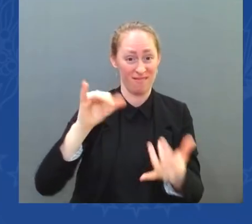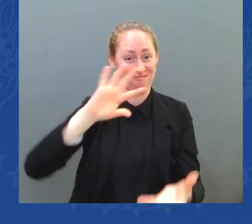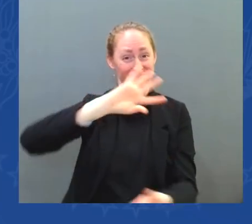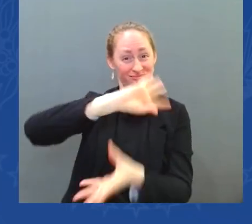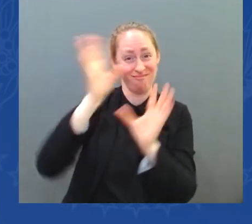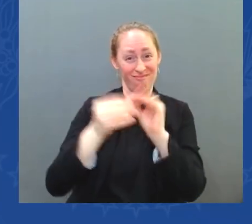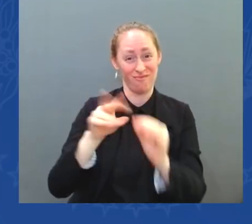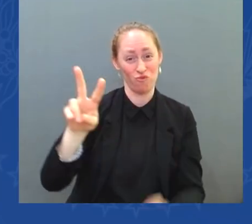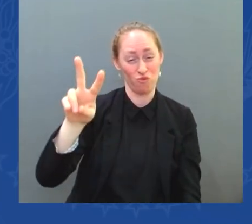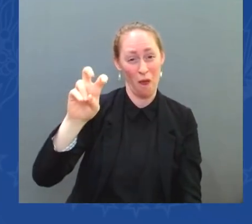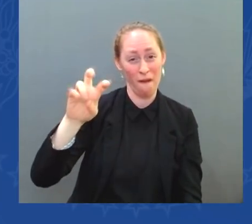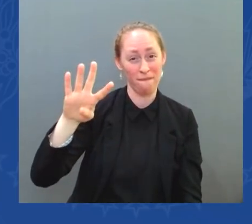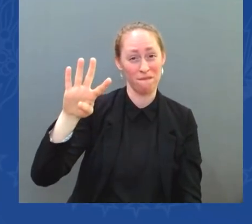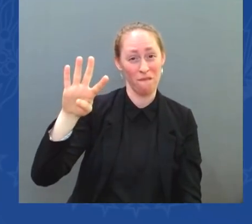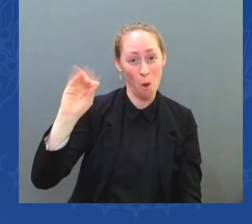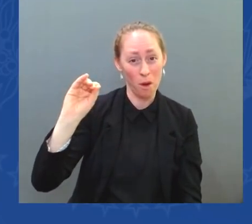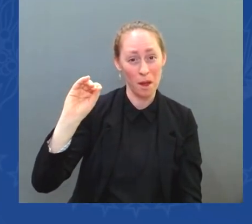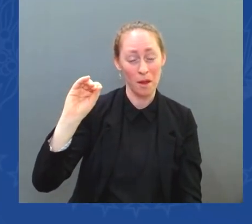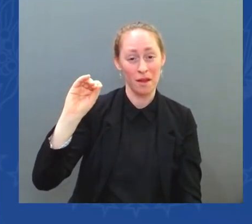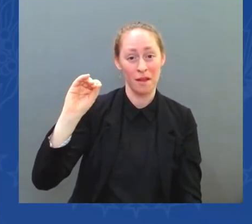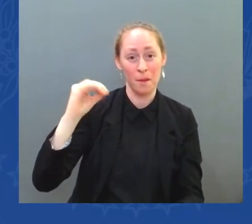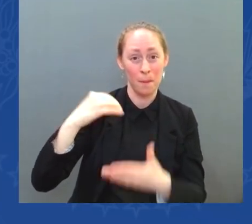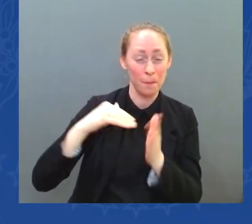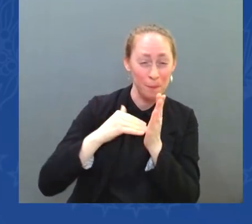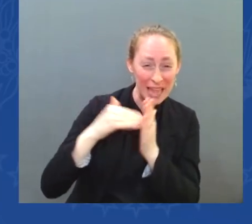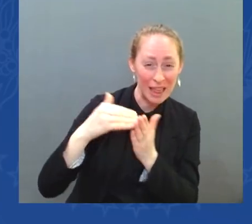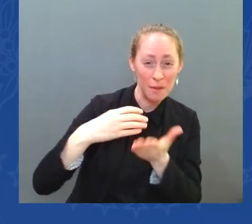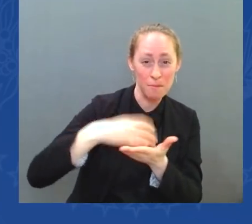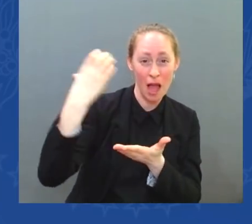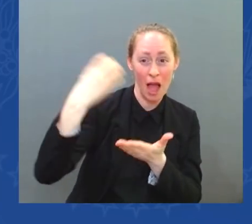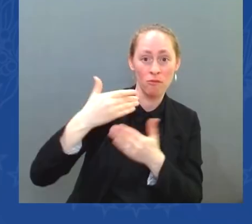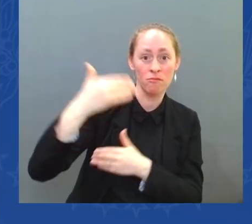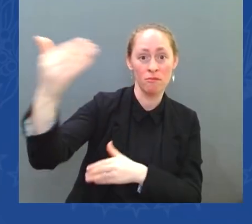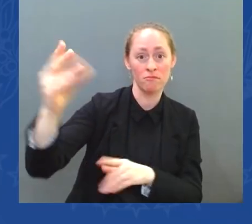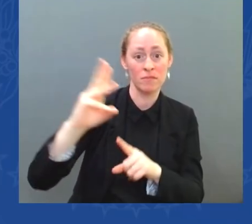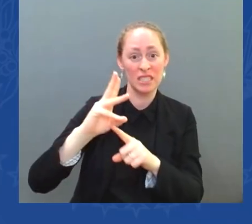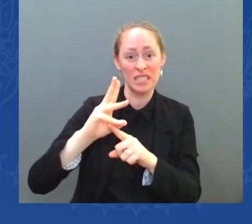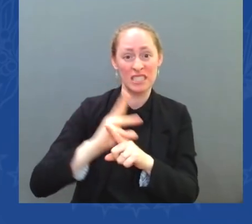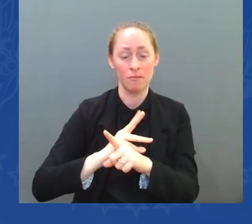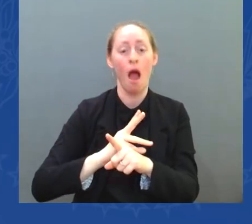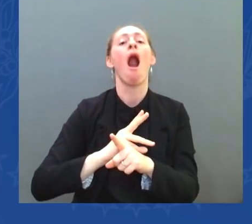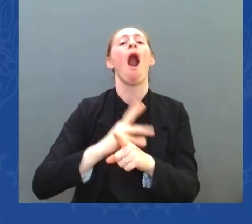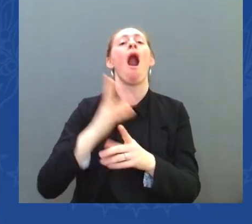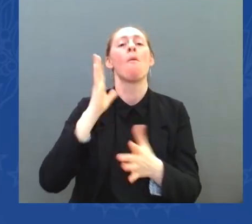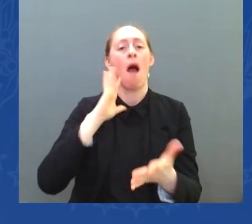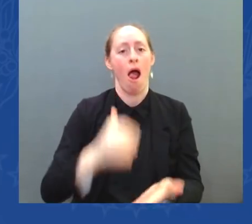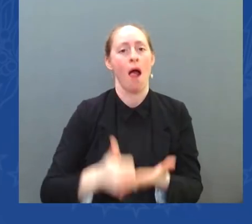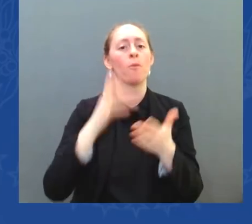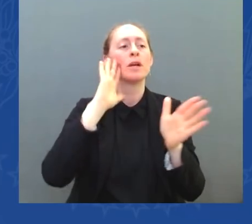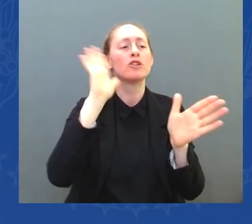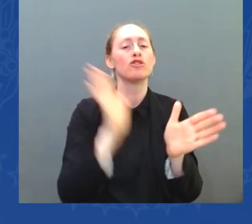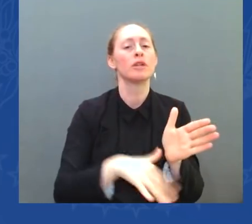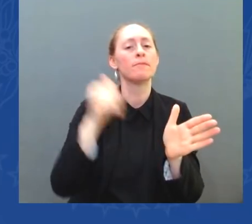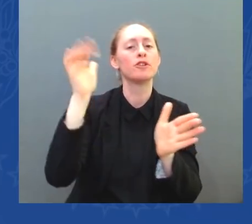This is the largest collective reserve release in history. Hundreds of hours of meetings with key allies, keeping them together, is paying off.